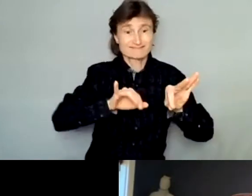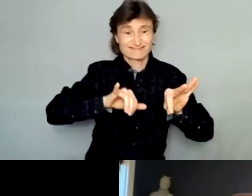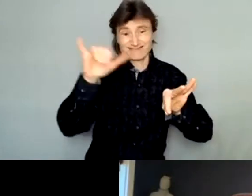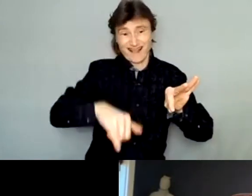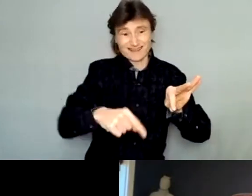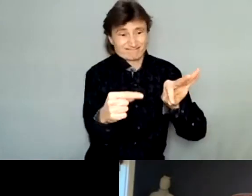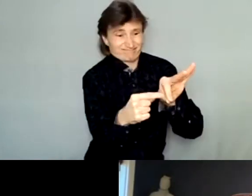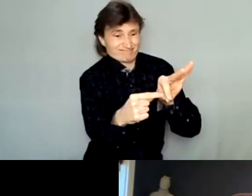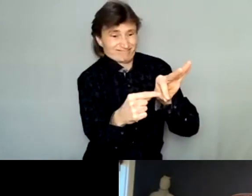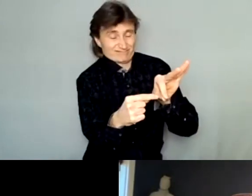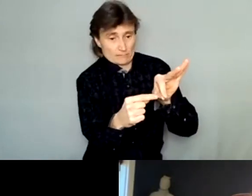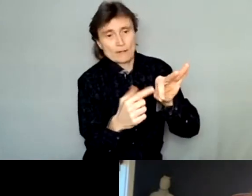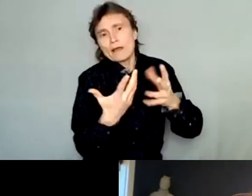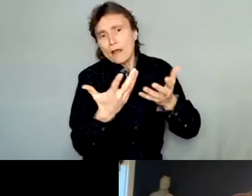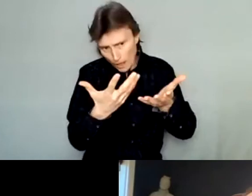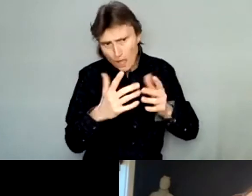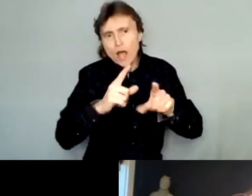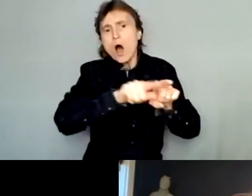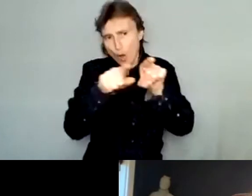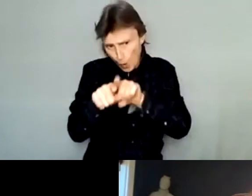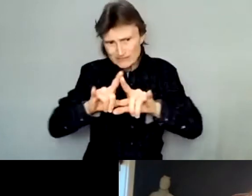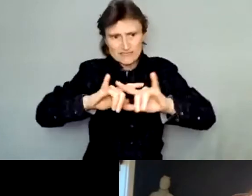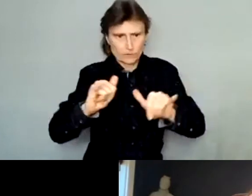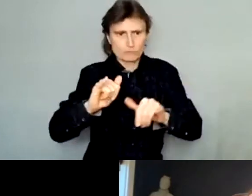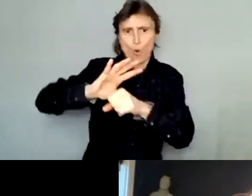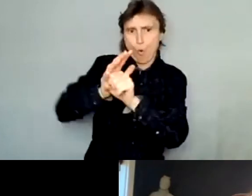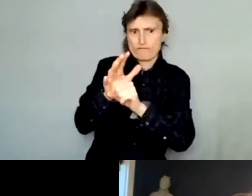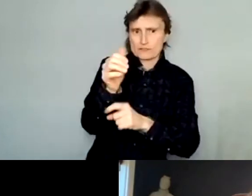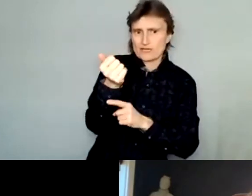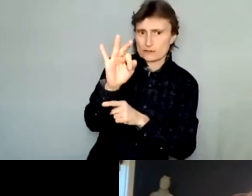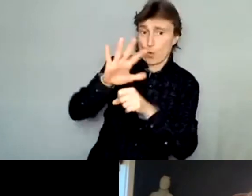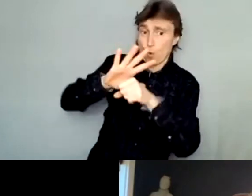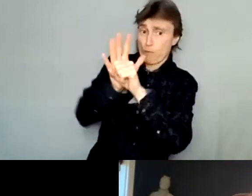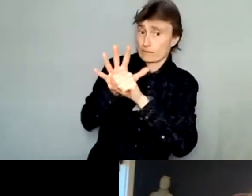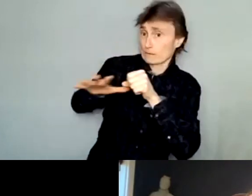Of course, COVID-19 and continuing to be in touch with our partners, our community of